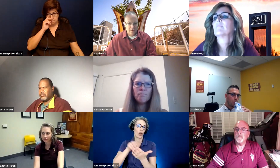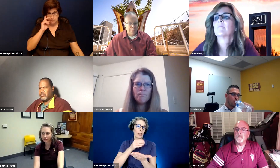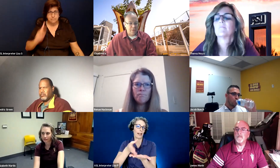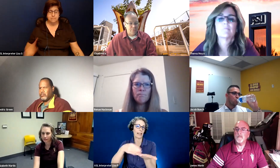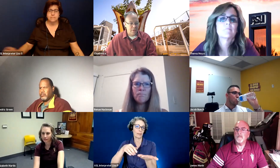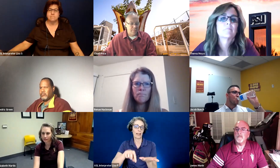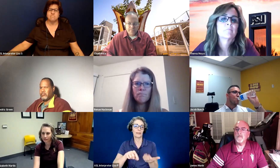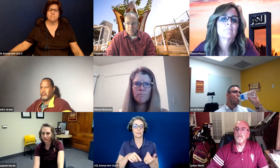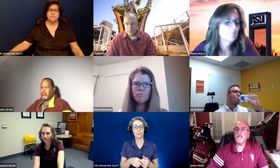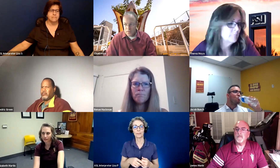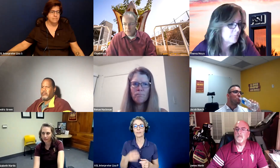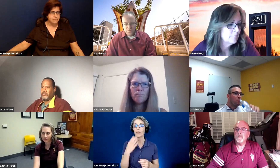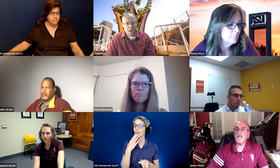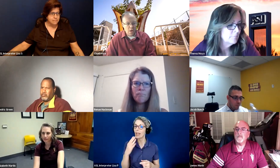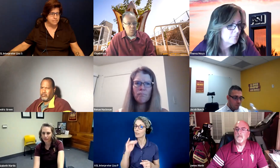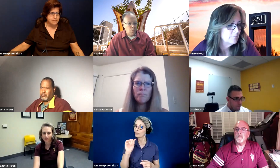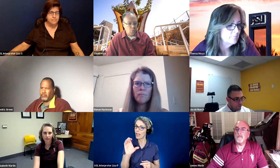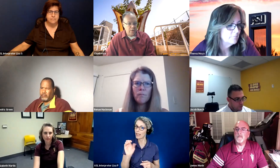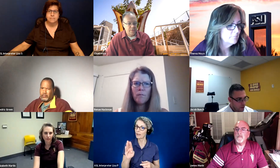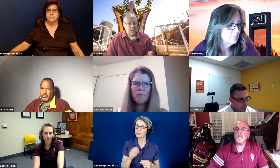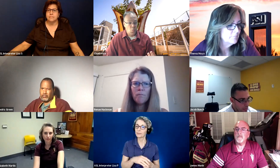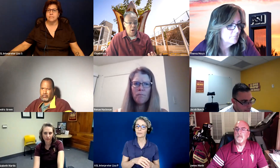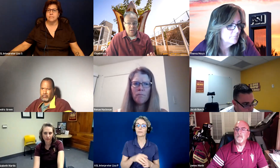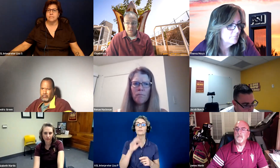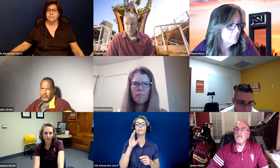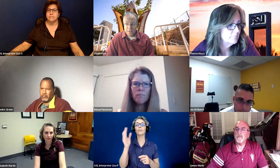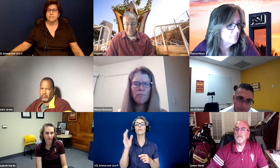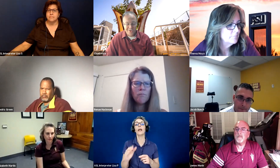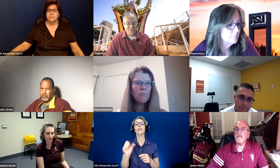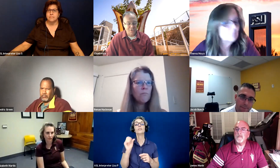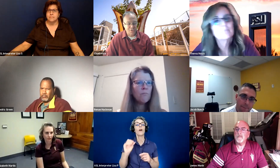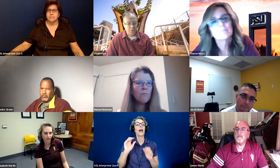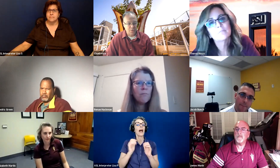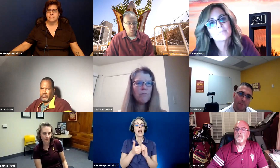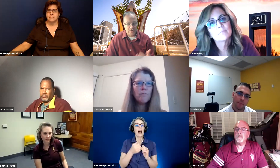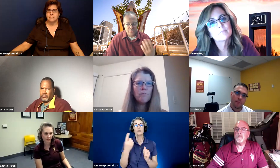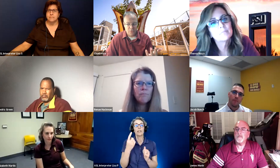Right. Thank you, Jacob. So how would someone encourage a student to register